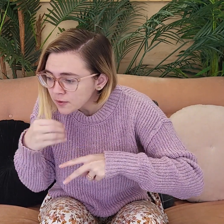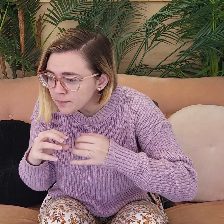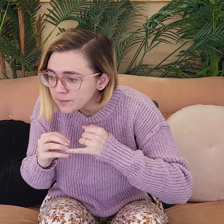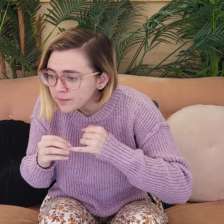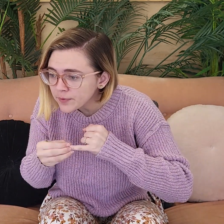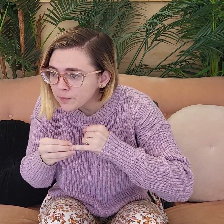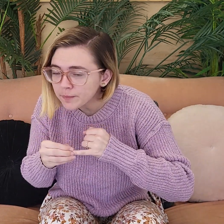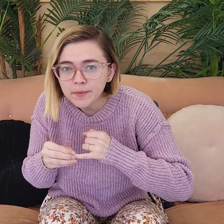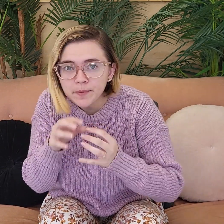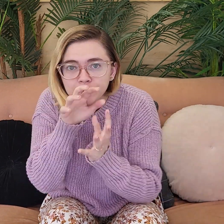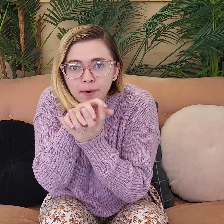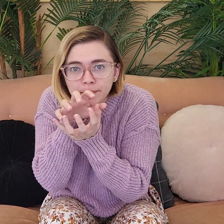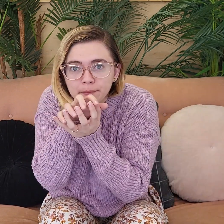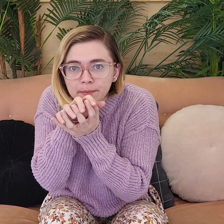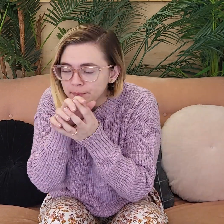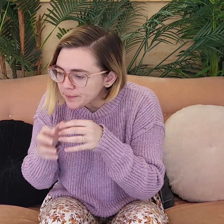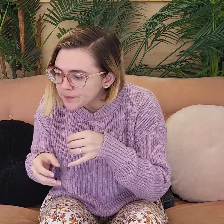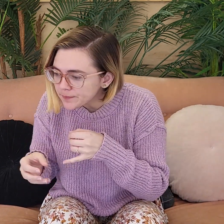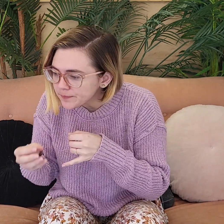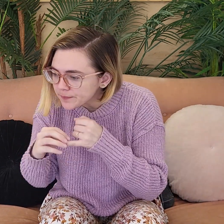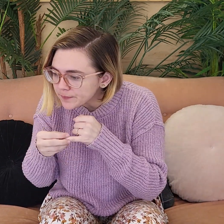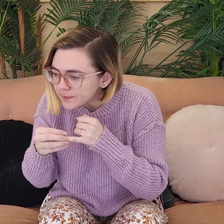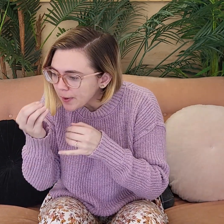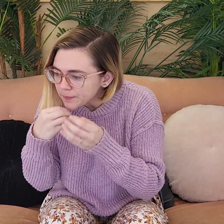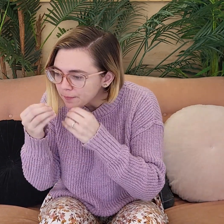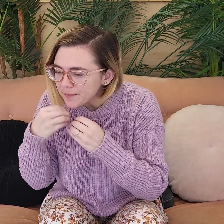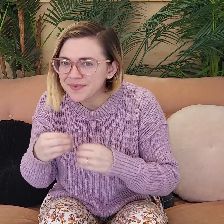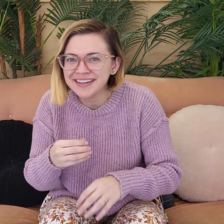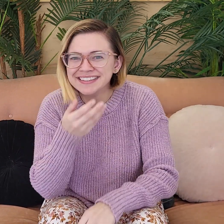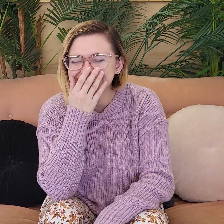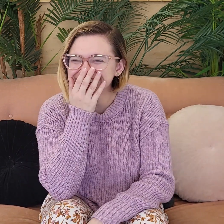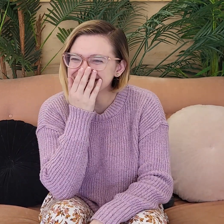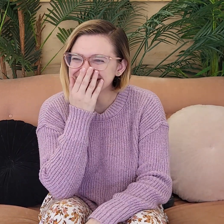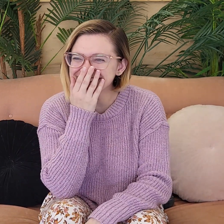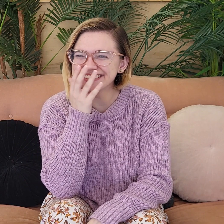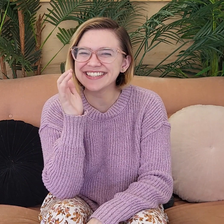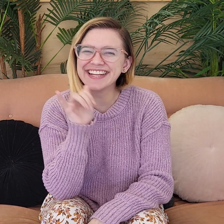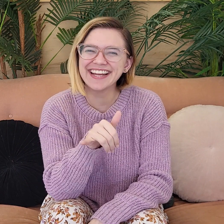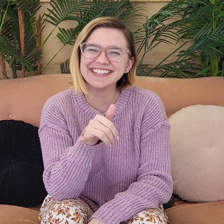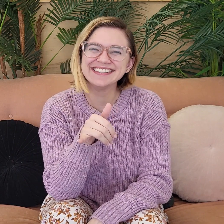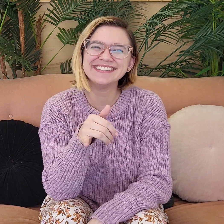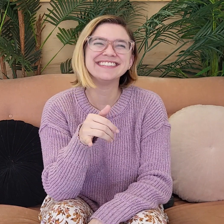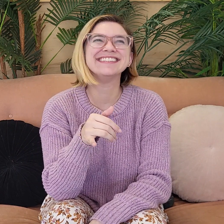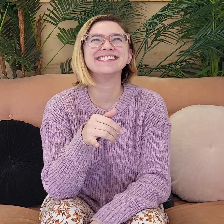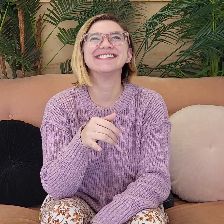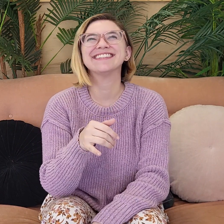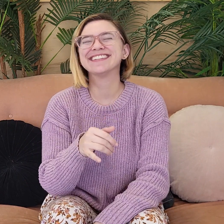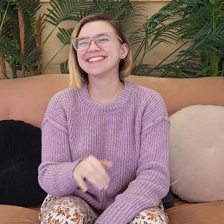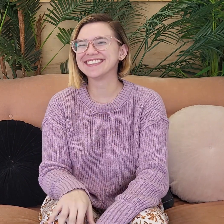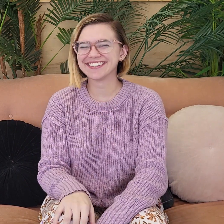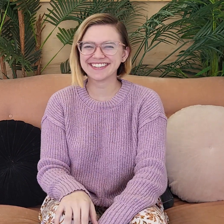then really it's just searching for little berries to eat and to chomp on and it just eats the little berries. I